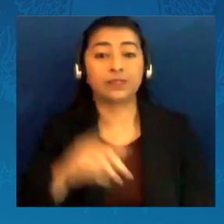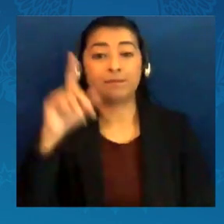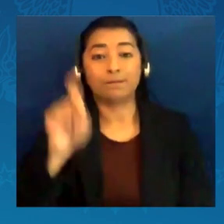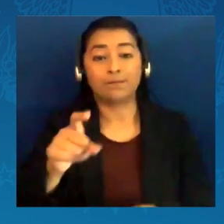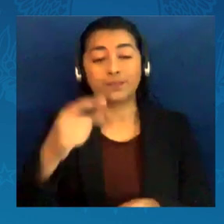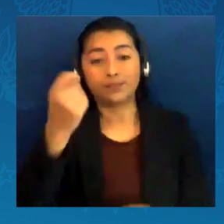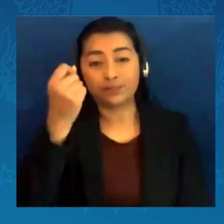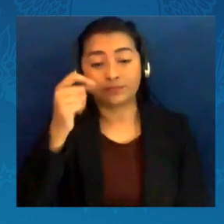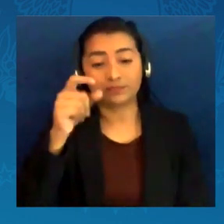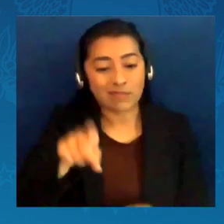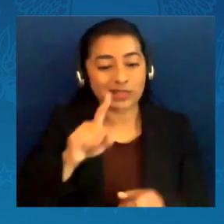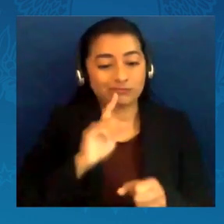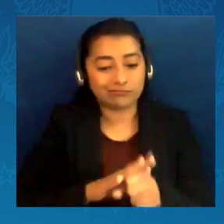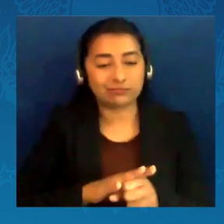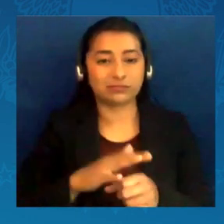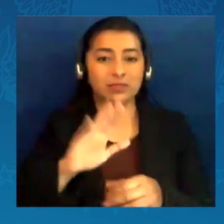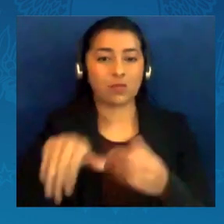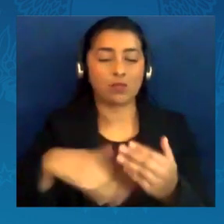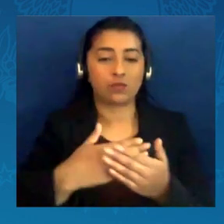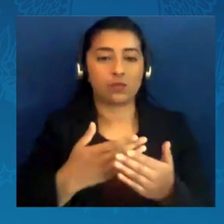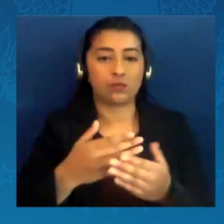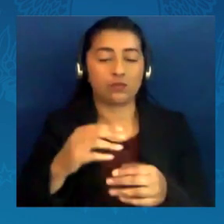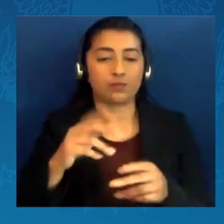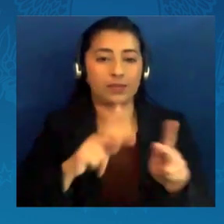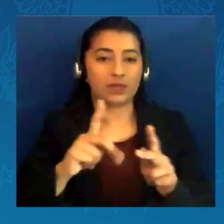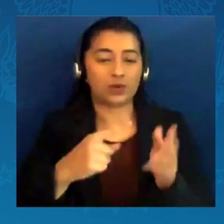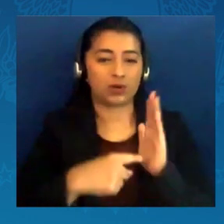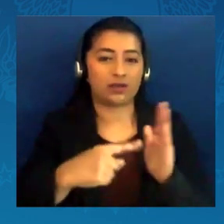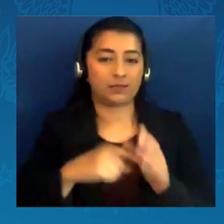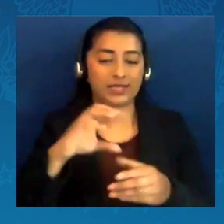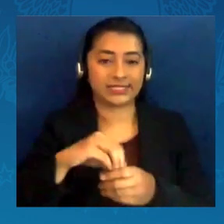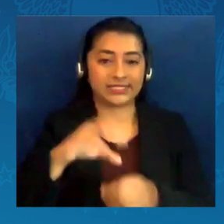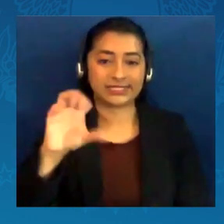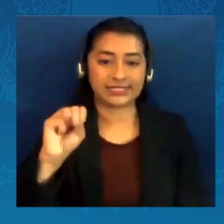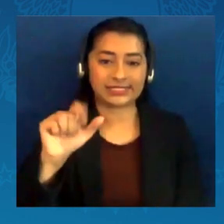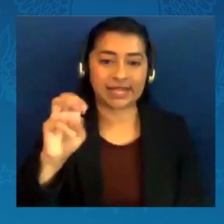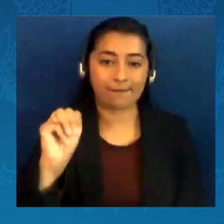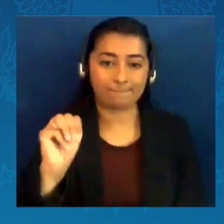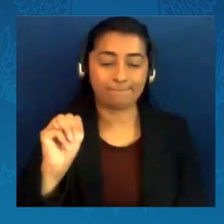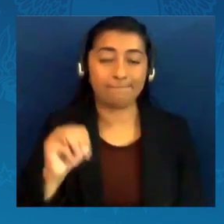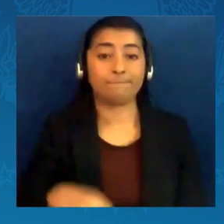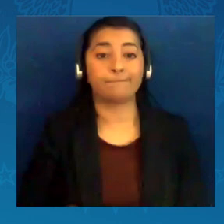And I'm reminded and think of, for example, the issue of what I call "machine learning" --